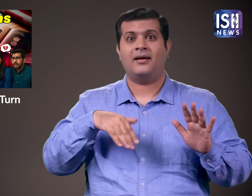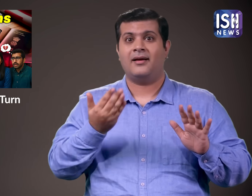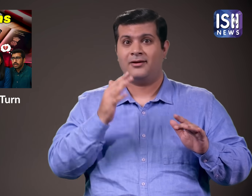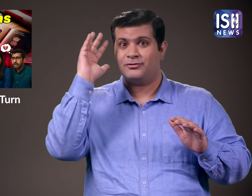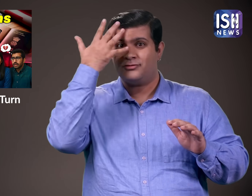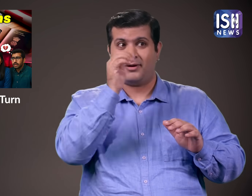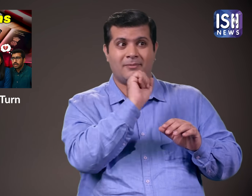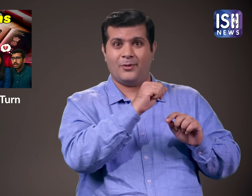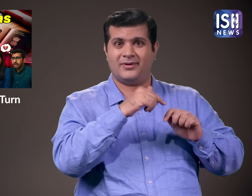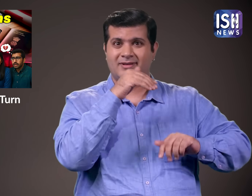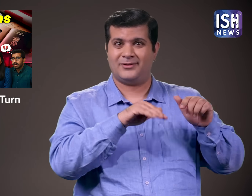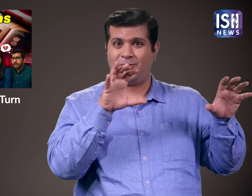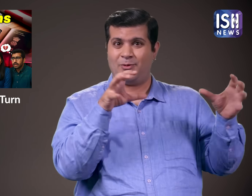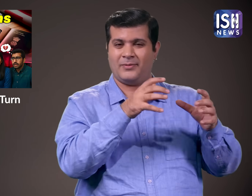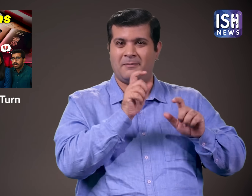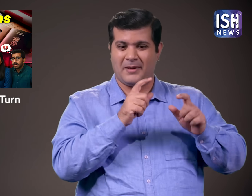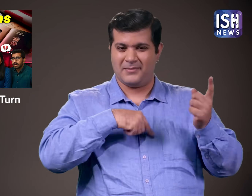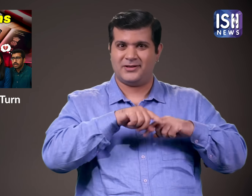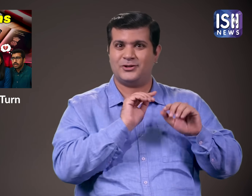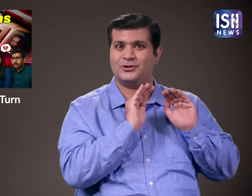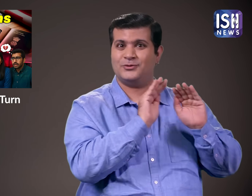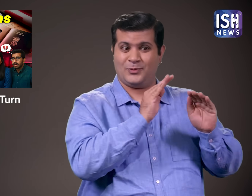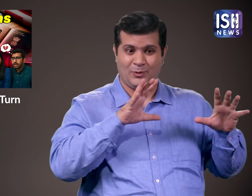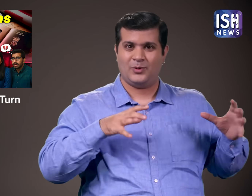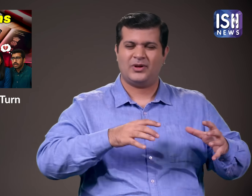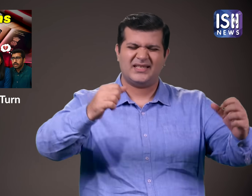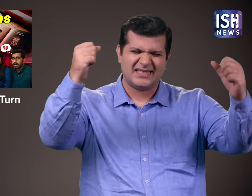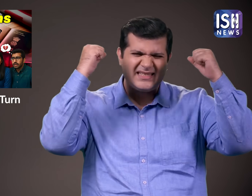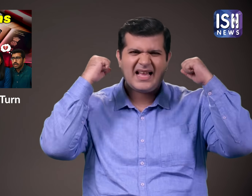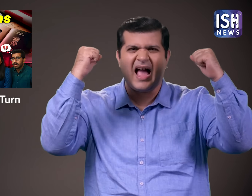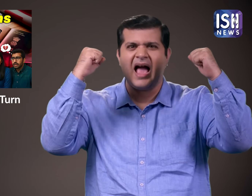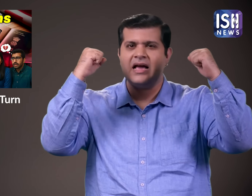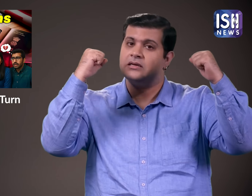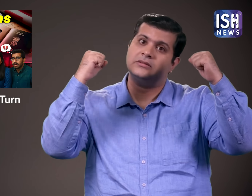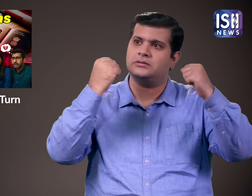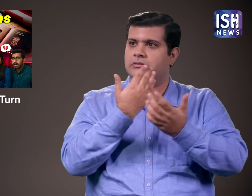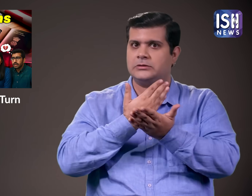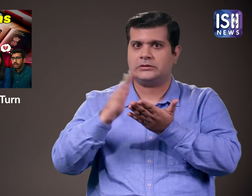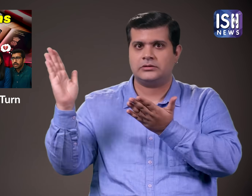But soon after this, many Trump supporters got rejoiced by the decision.